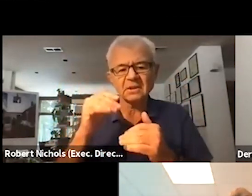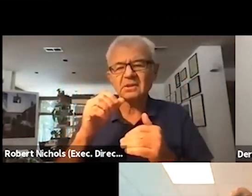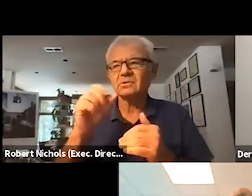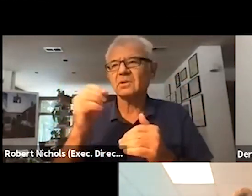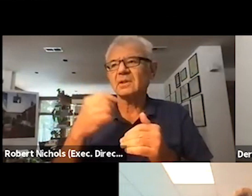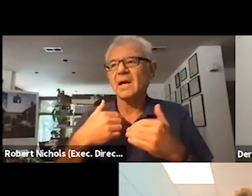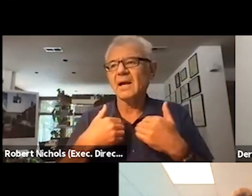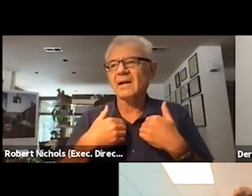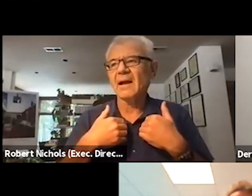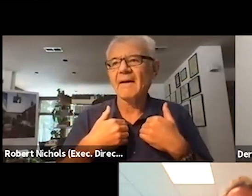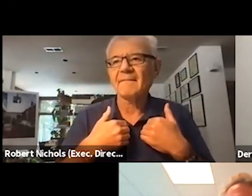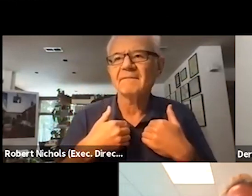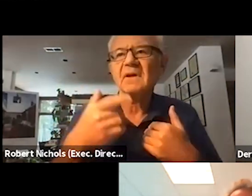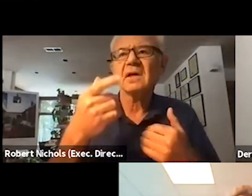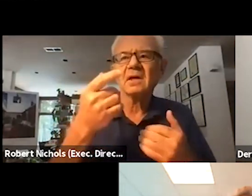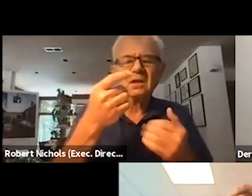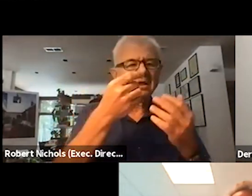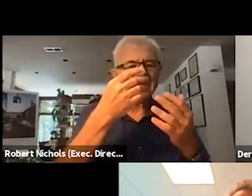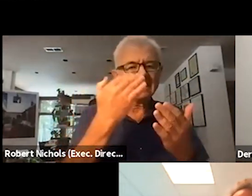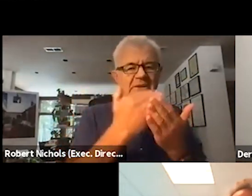Much different than what we expected.